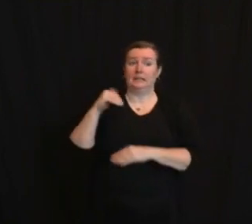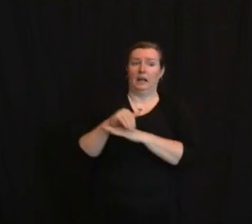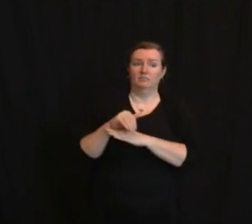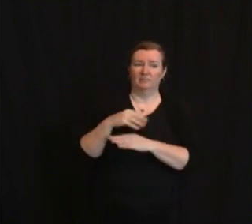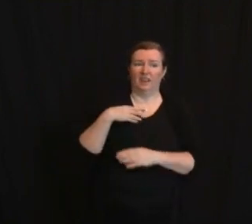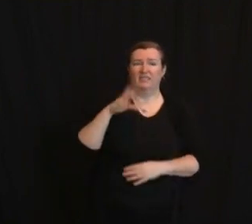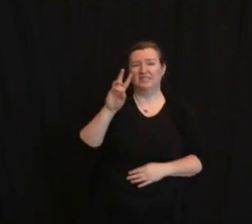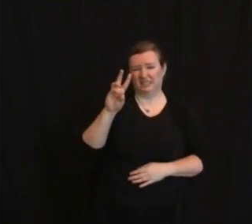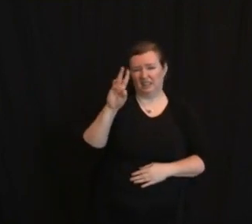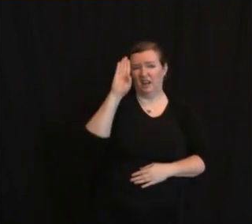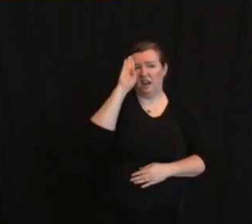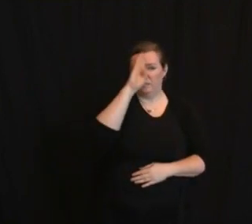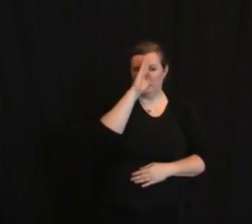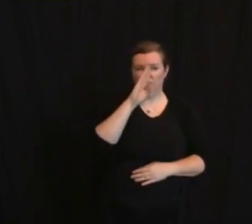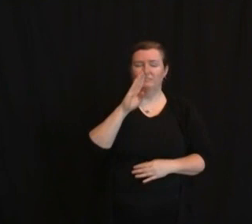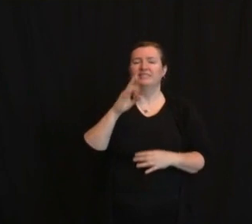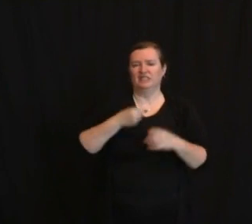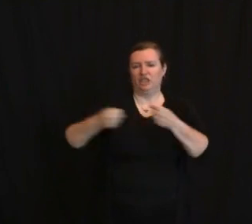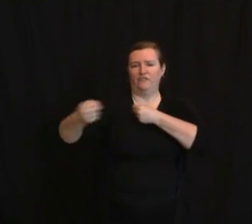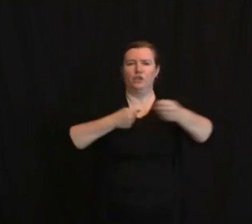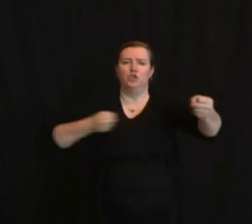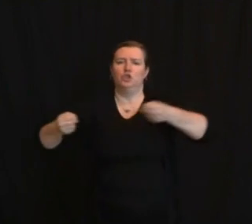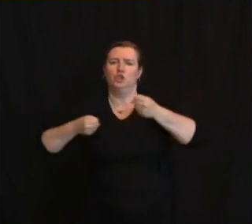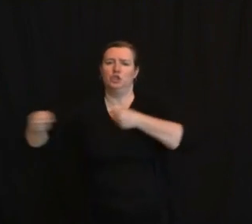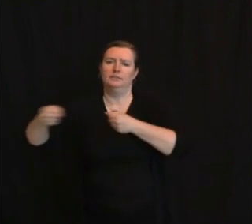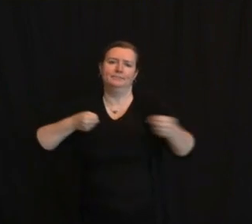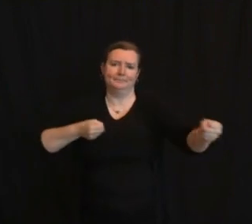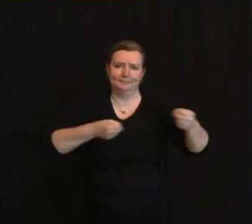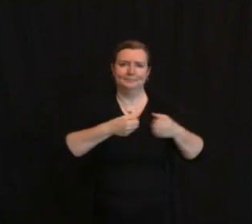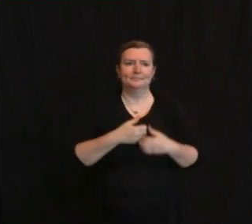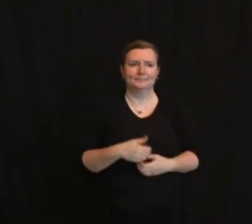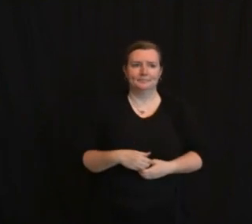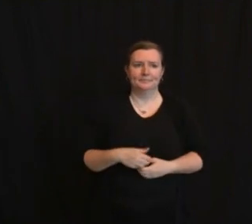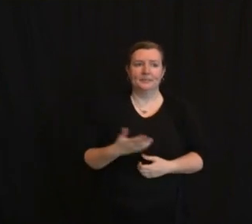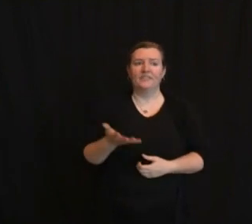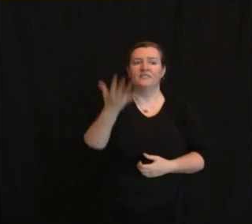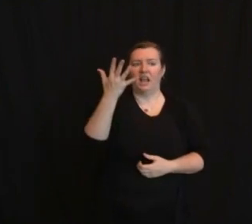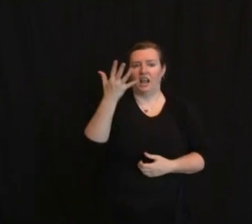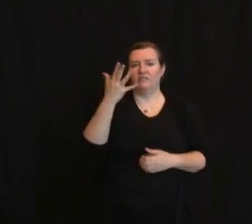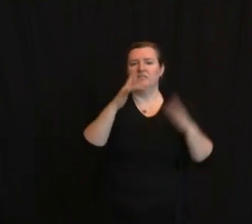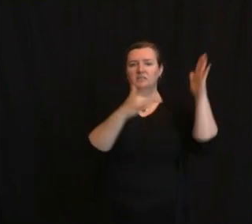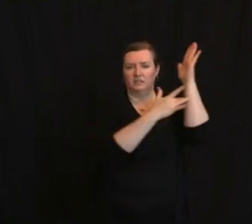WE ARE SEEING INCREASES IN THE SOUTHERN PART OF THE STATE. LAST EVENING WE HAD SIX